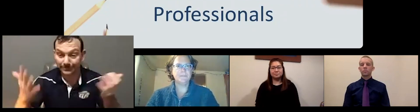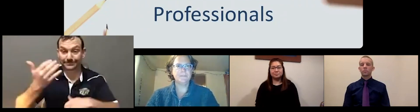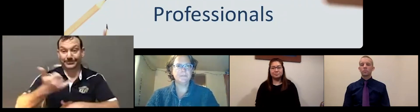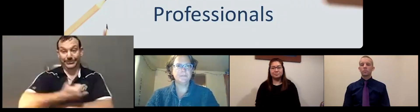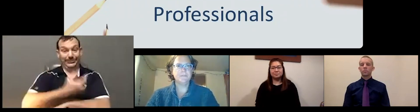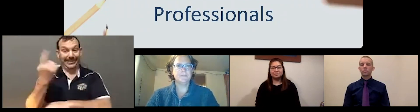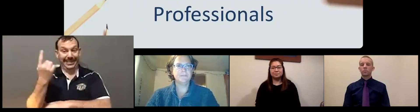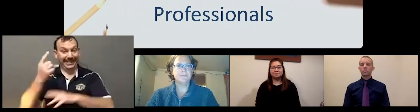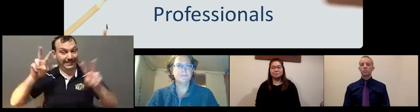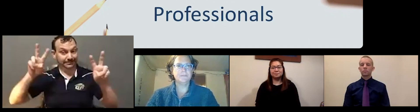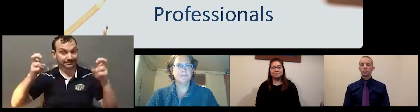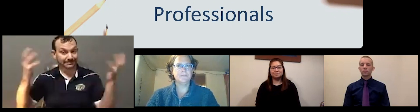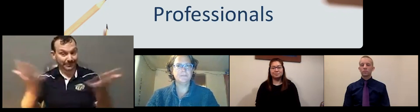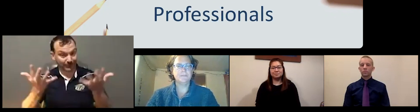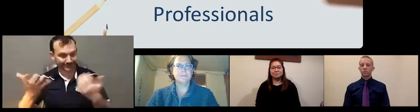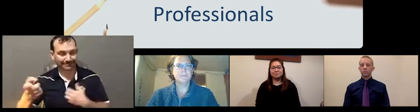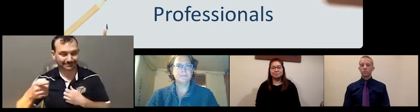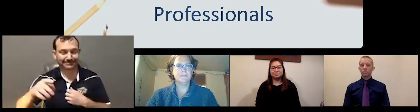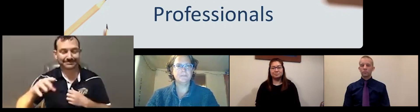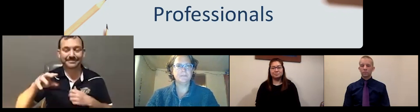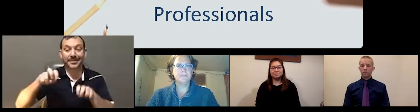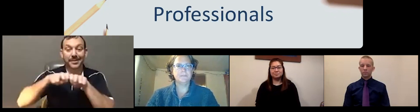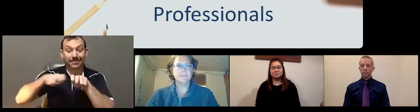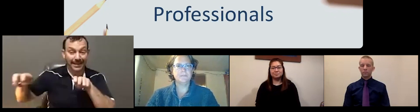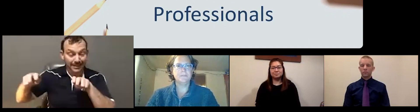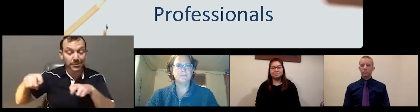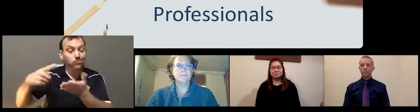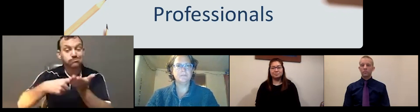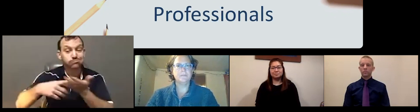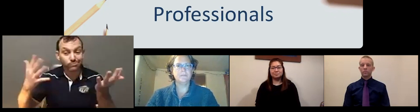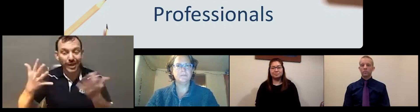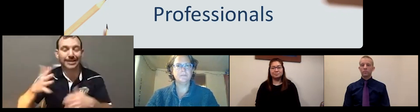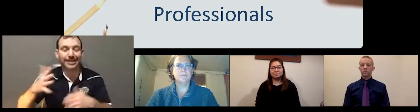Today's topic and the panel discussion will focus on,